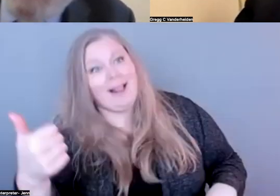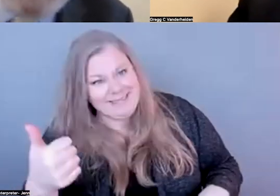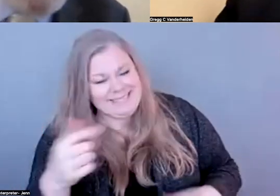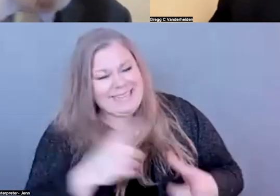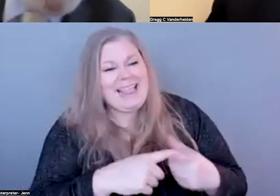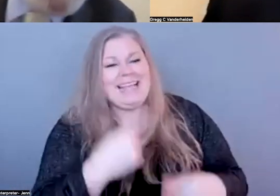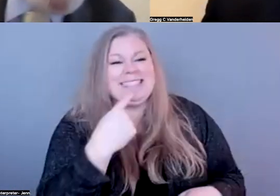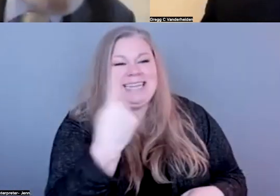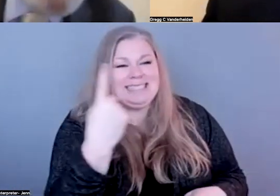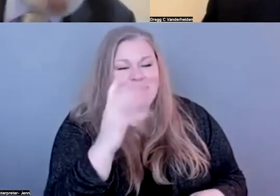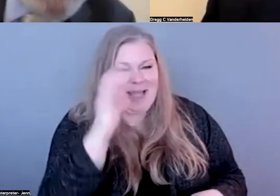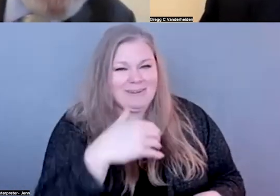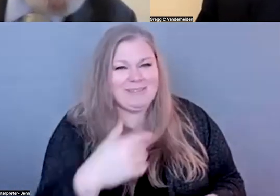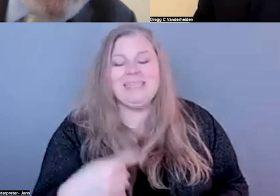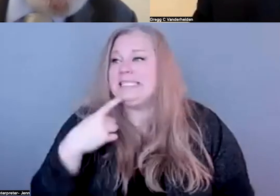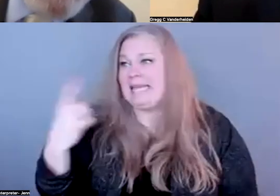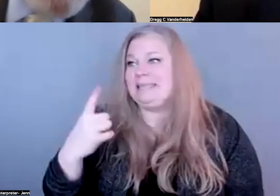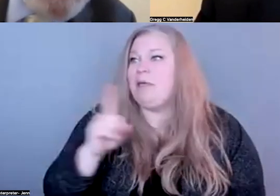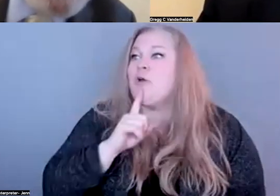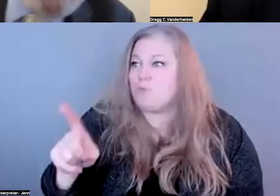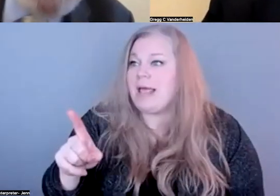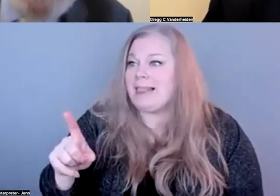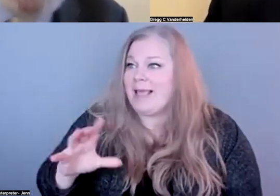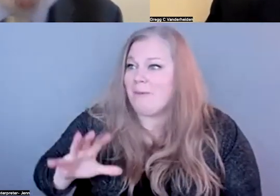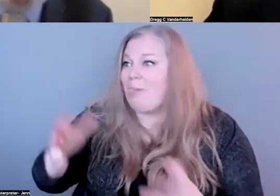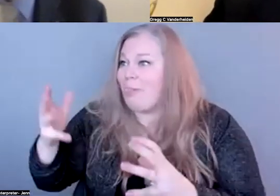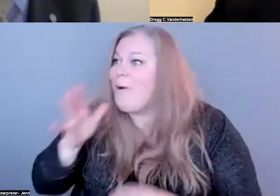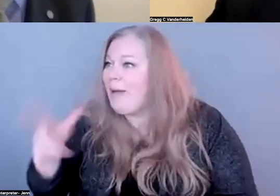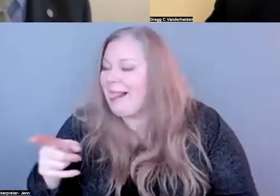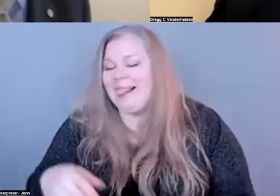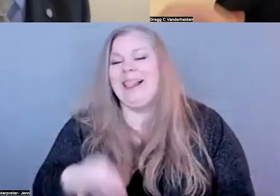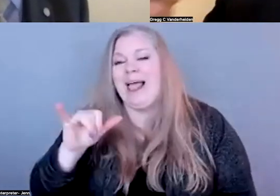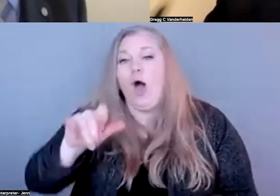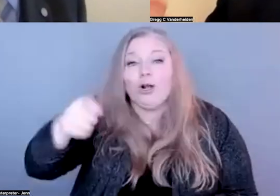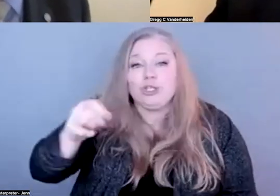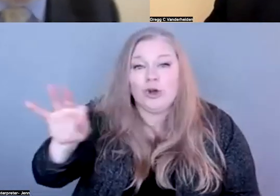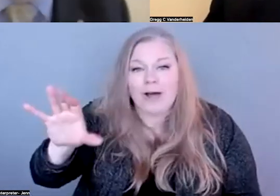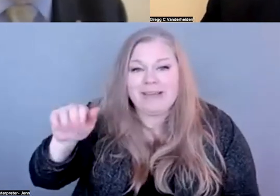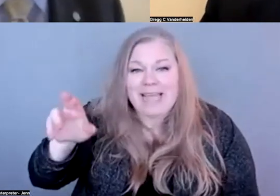say something really controversial or turn your camera off and do that.